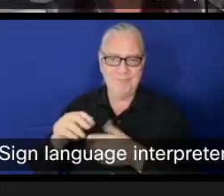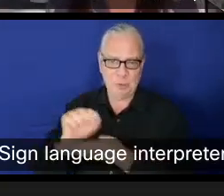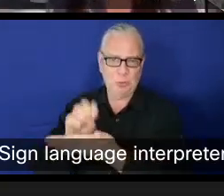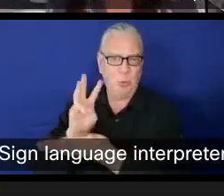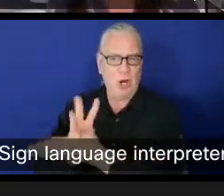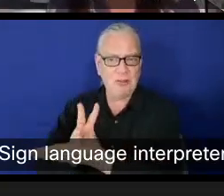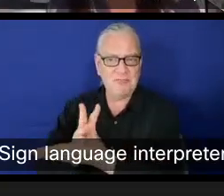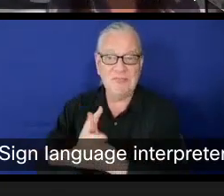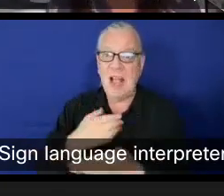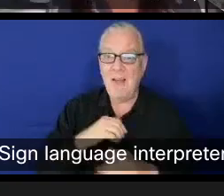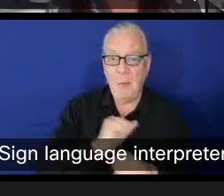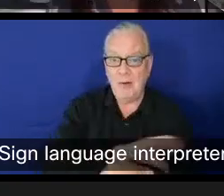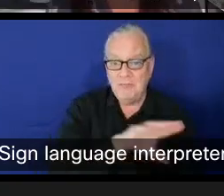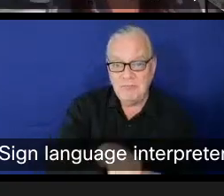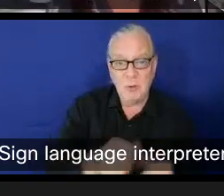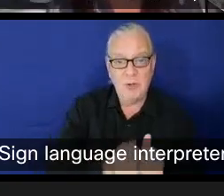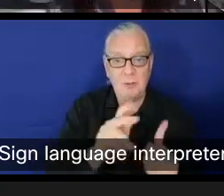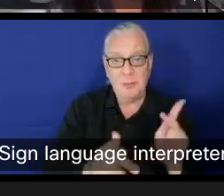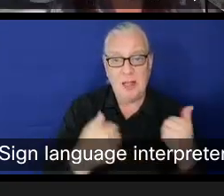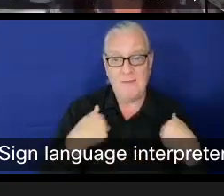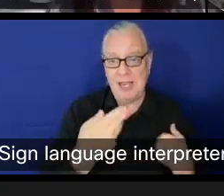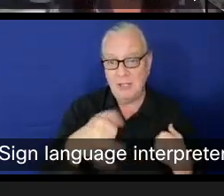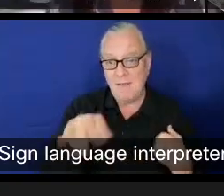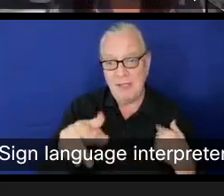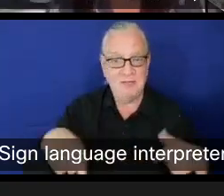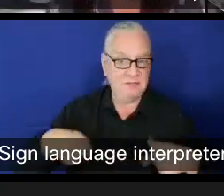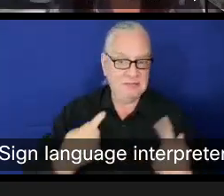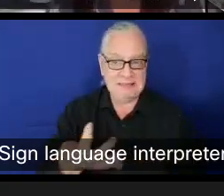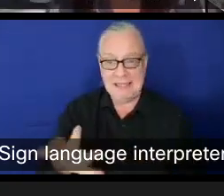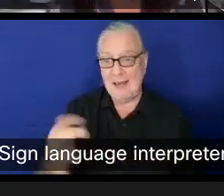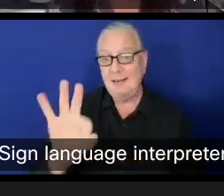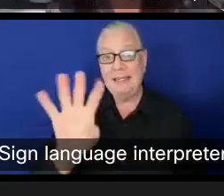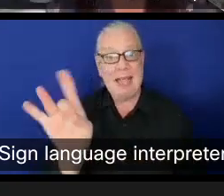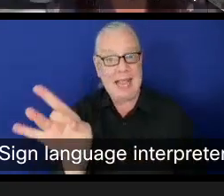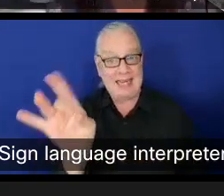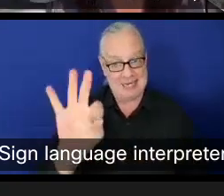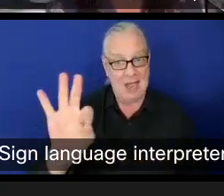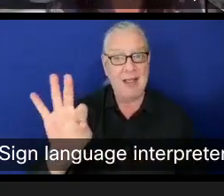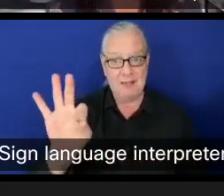since 1989 and I feel honored to get to basically fight for my